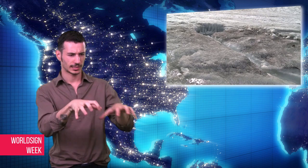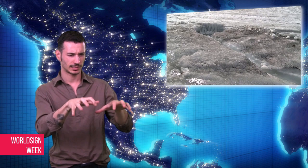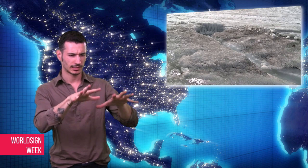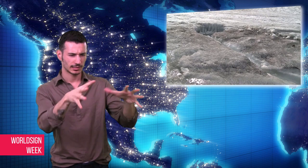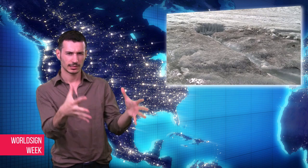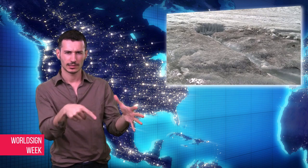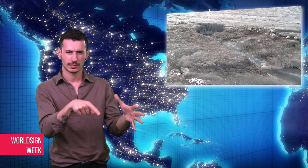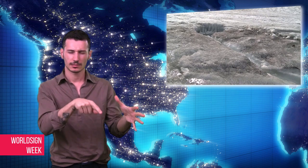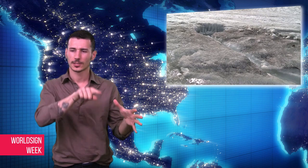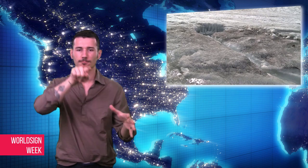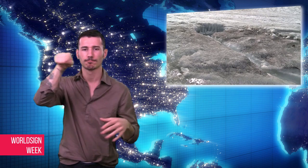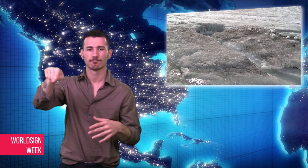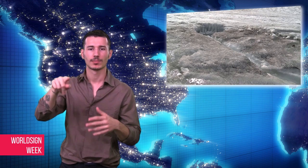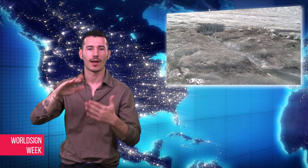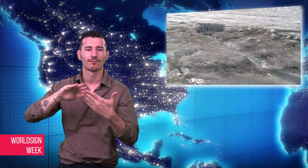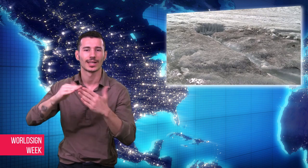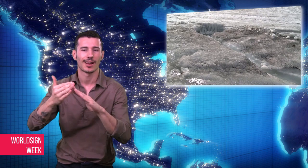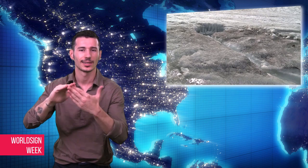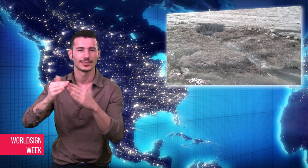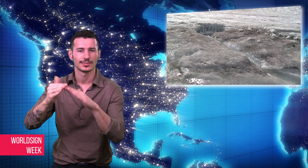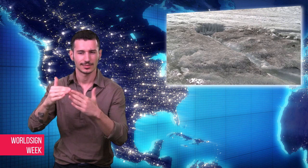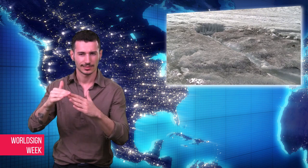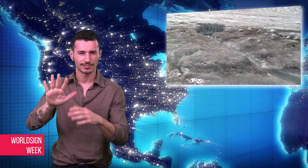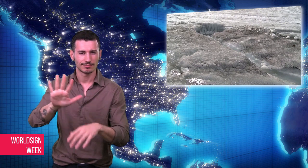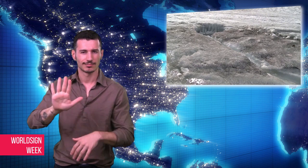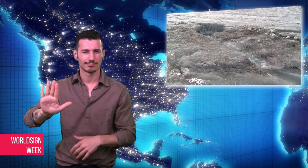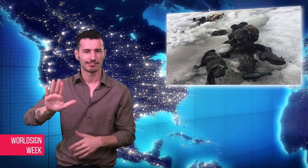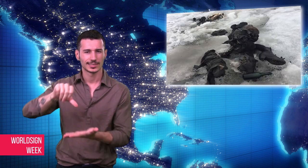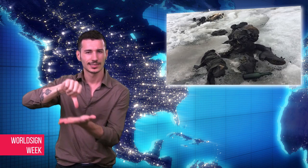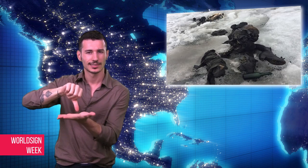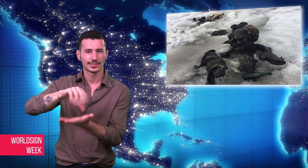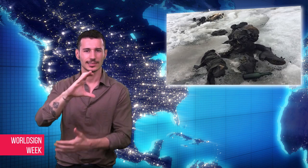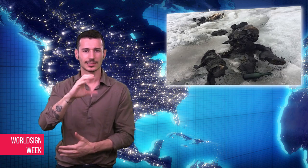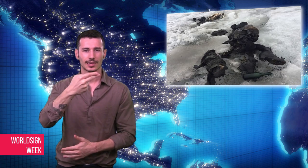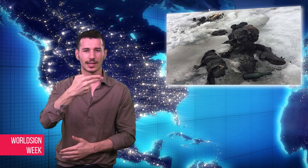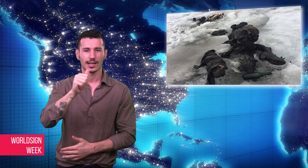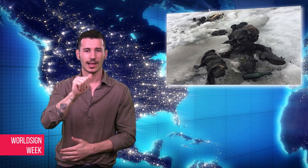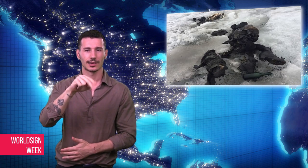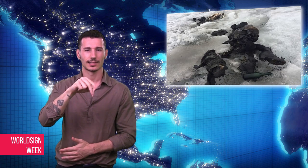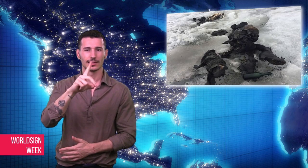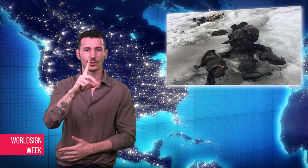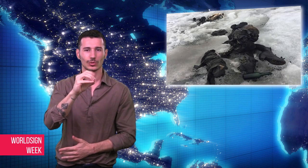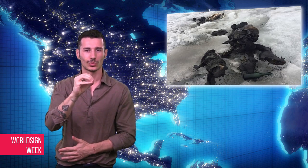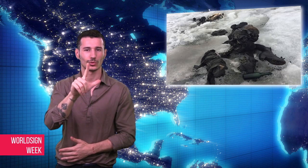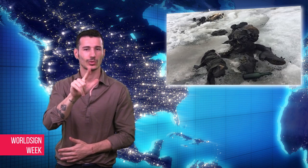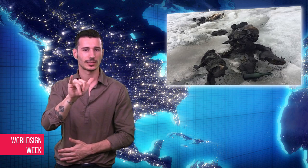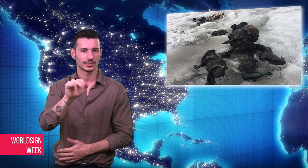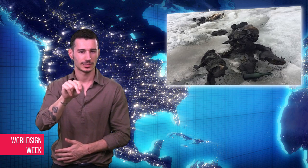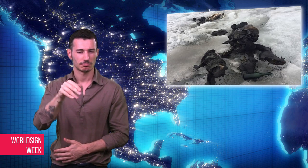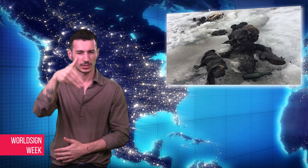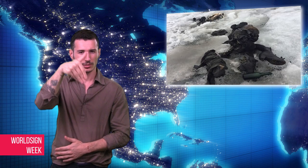Chandolin in southwest Switzerland after